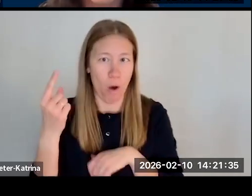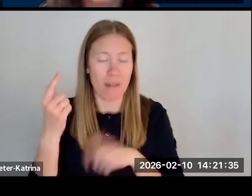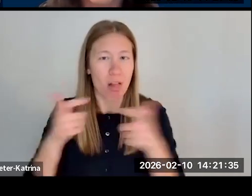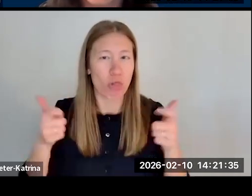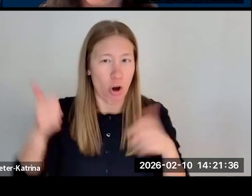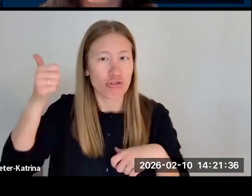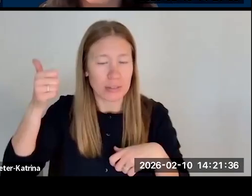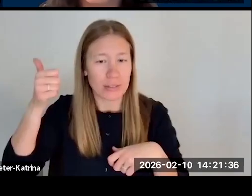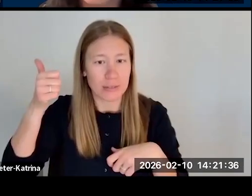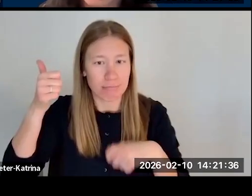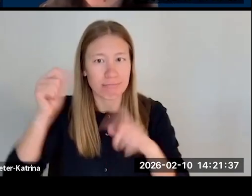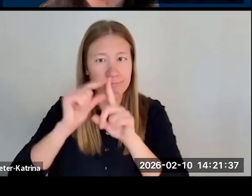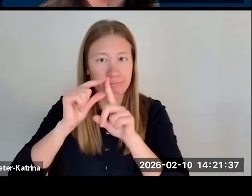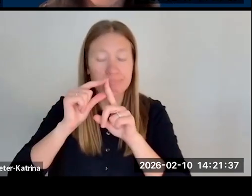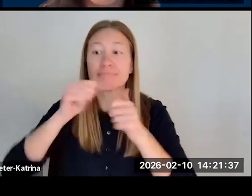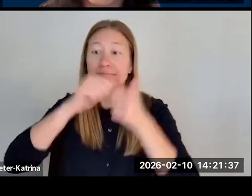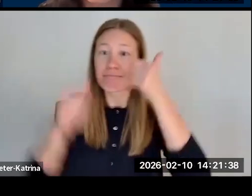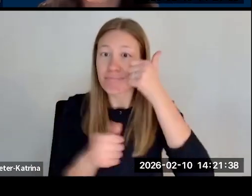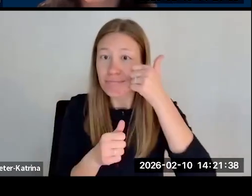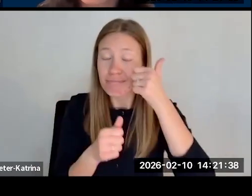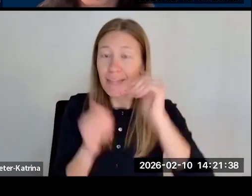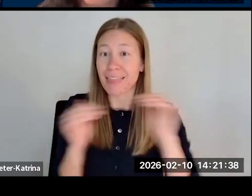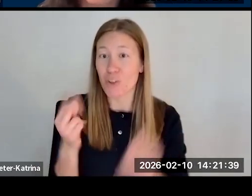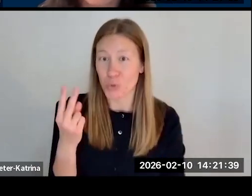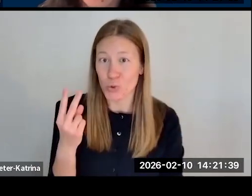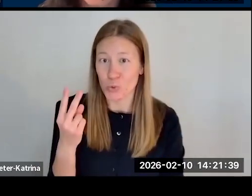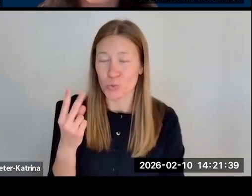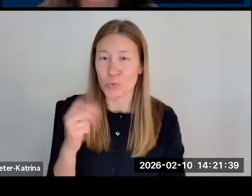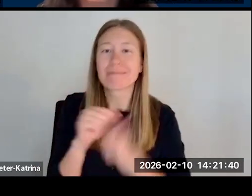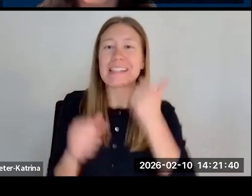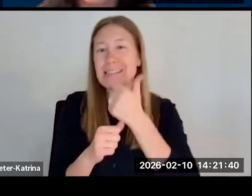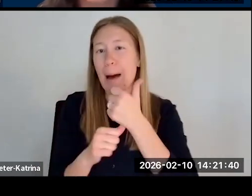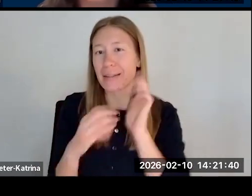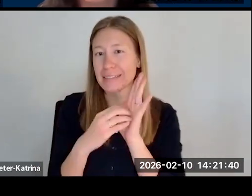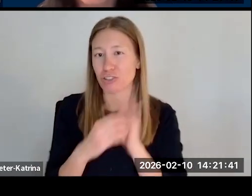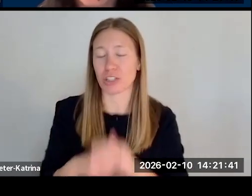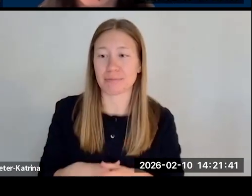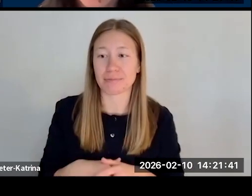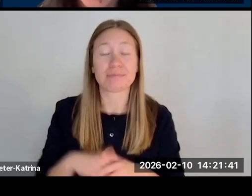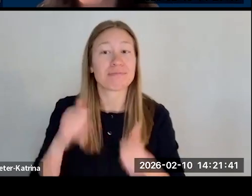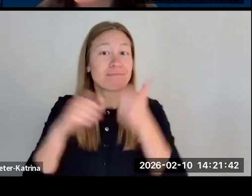and then go to heading level two, which is a subsection, and then heading level three